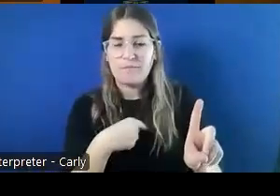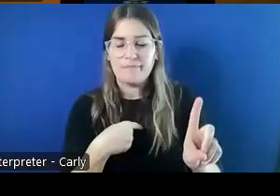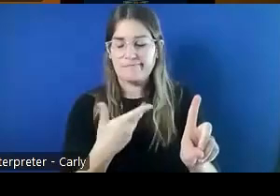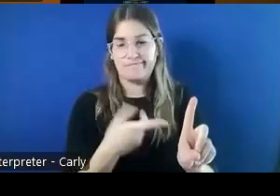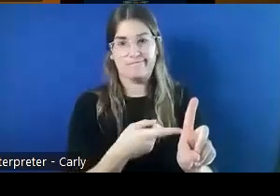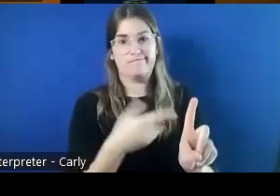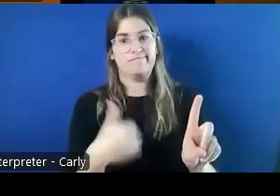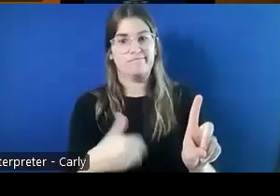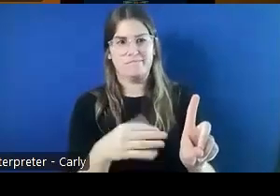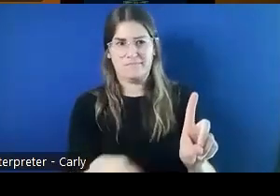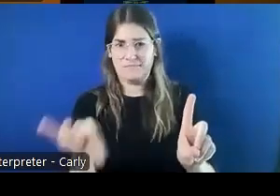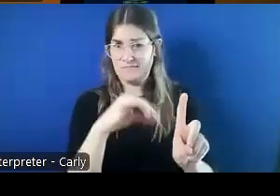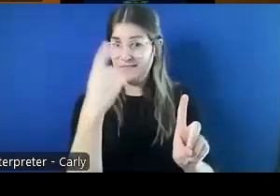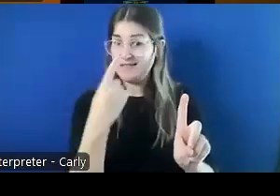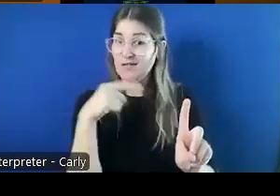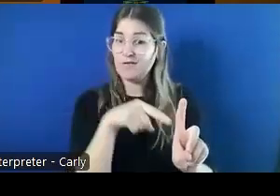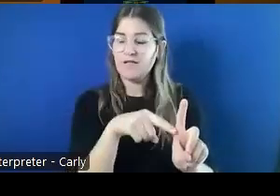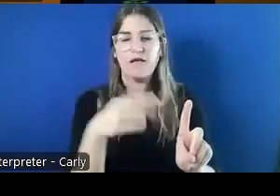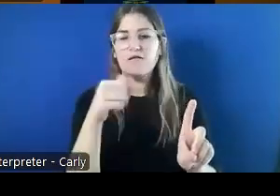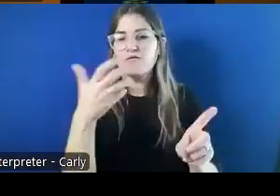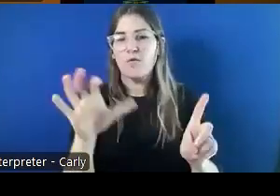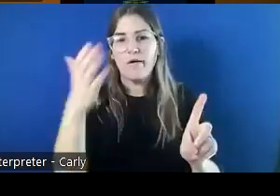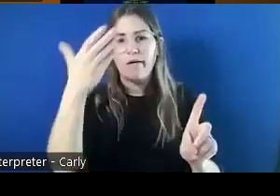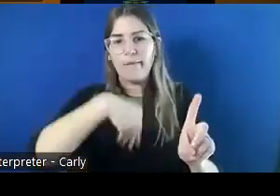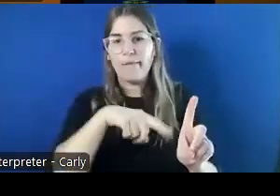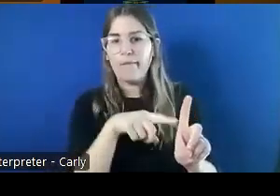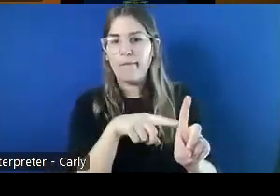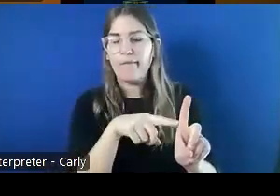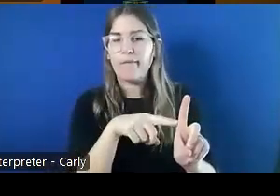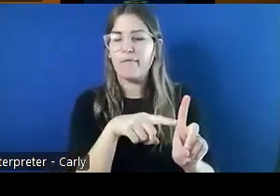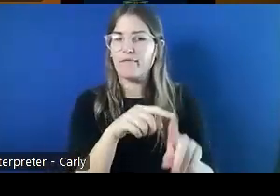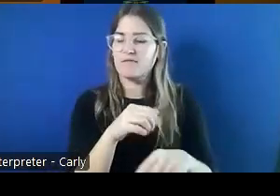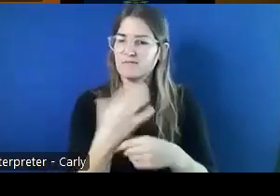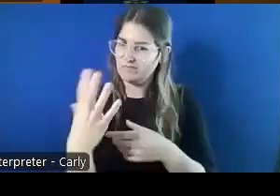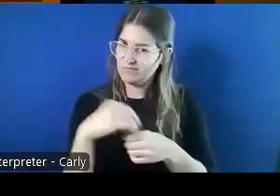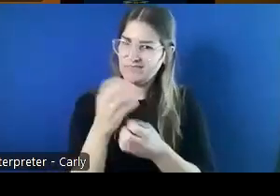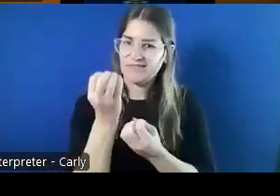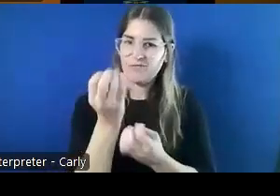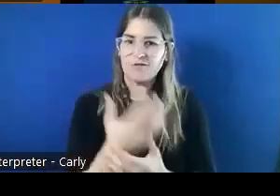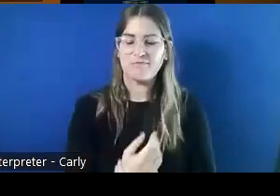think we don't we we miss and we don't think to capture early on um and using all of this